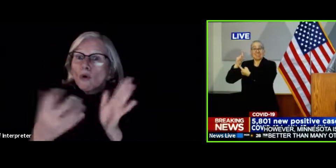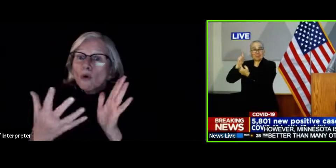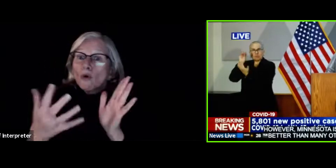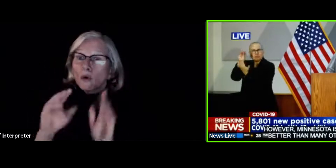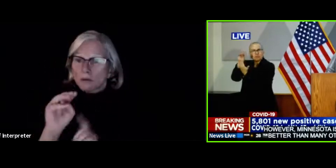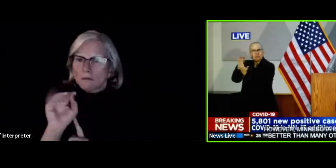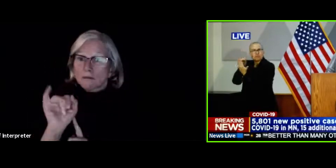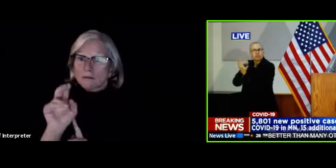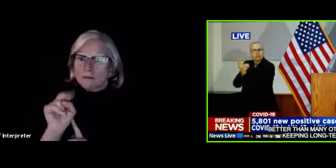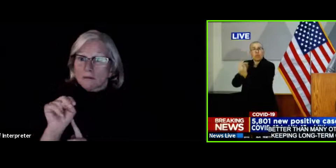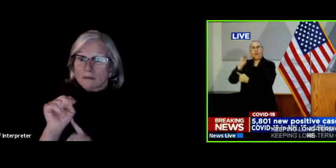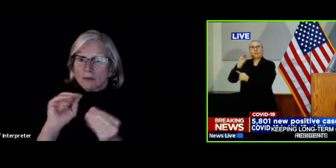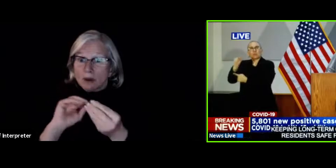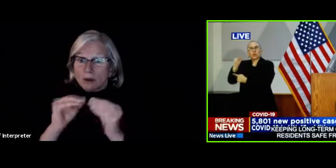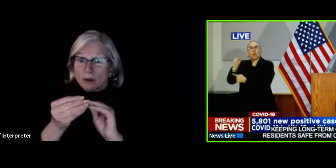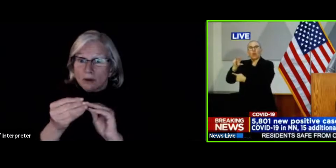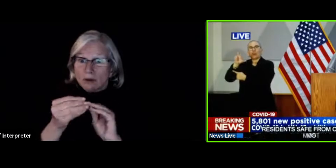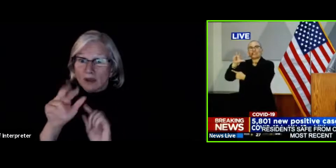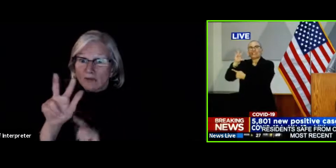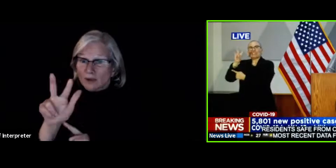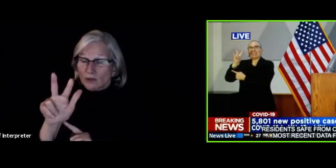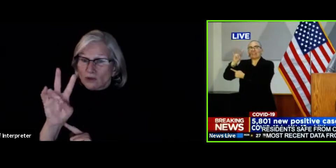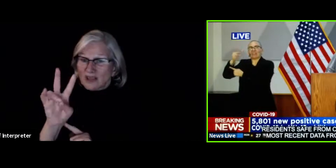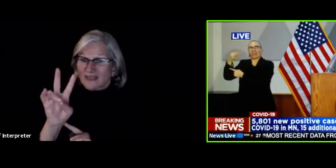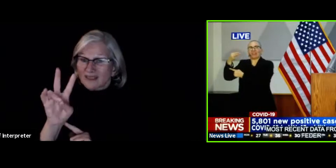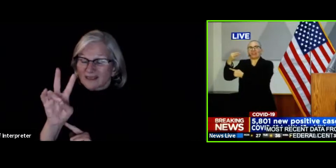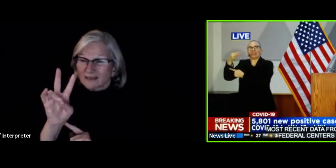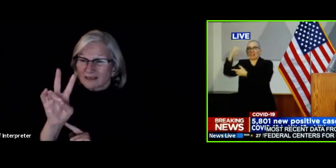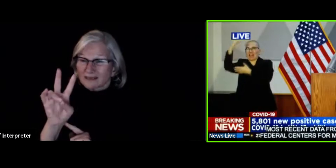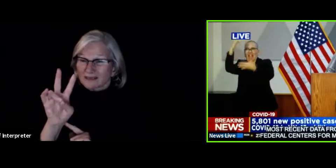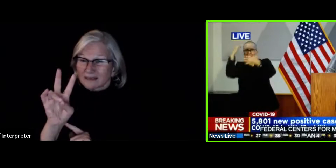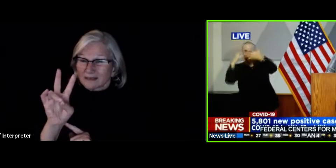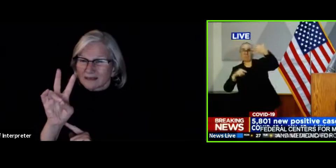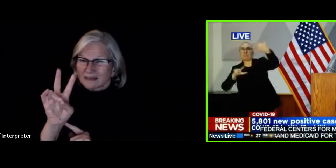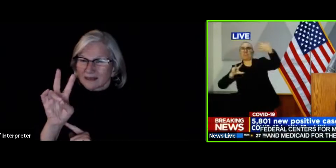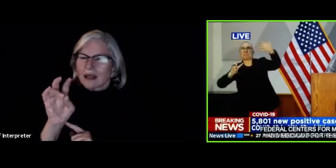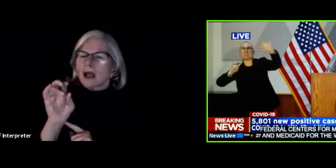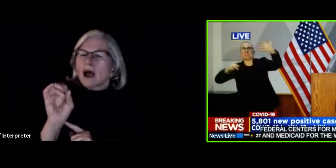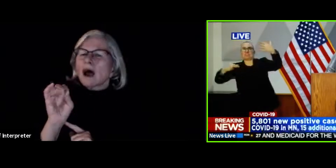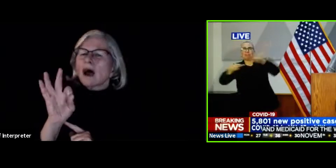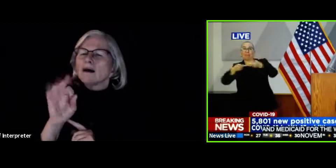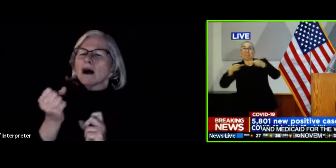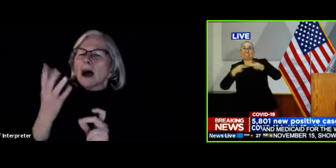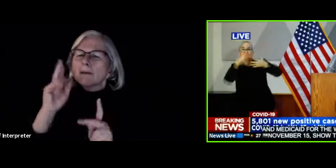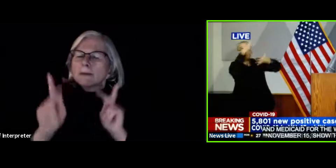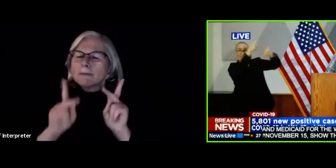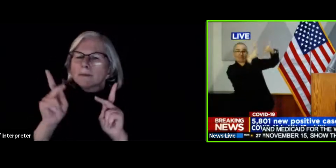CASES PER THOUSAND, AND ALSO DEATHS PER 1,000 RESIDENTS WHEN COMPARED TO